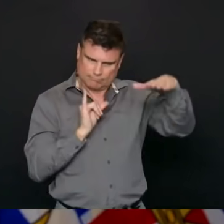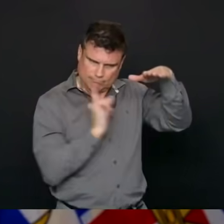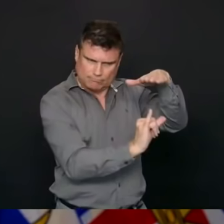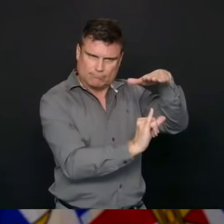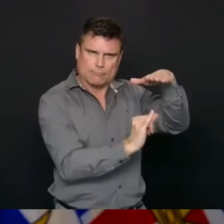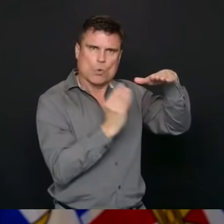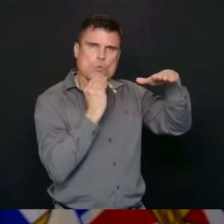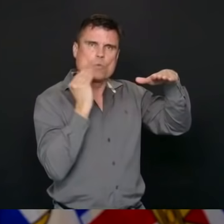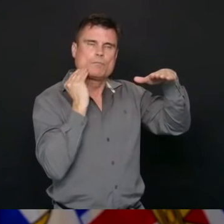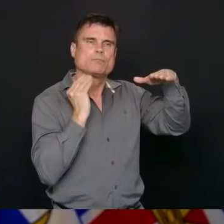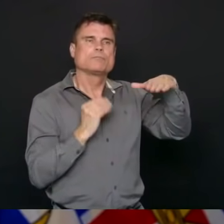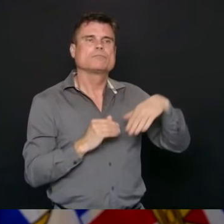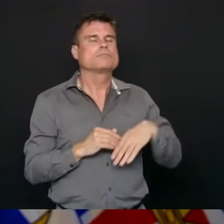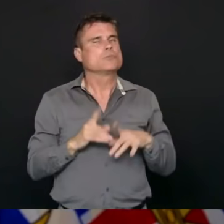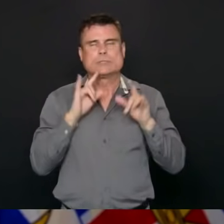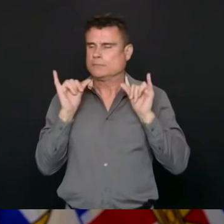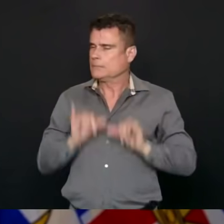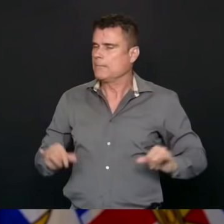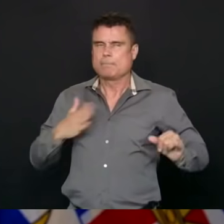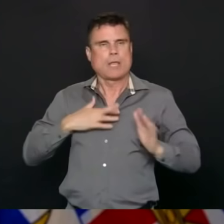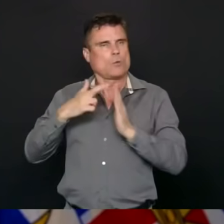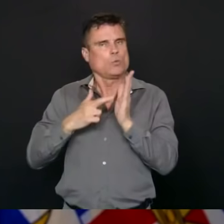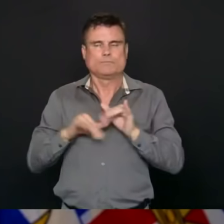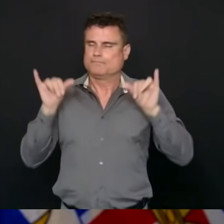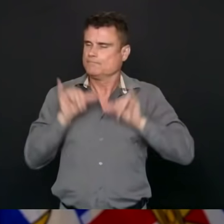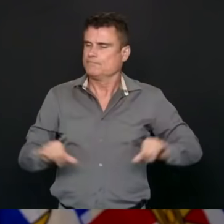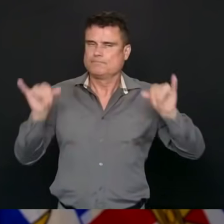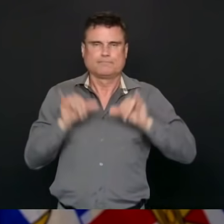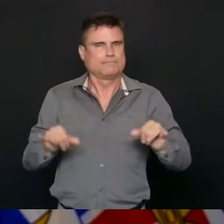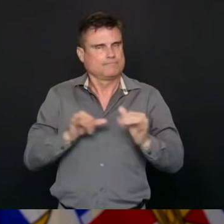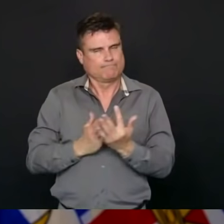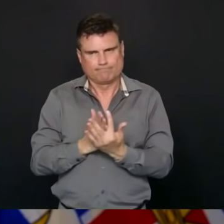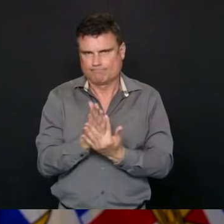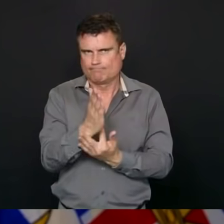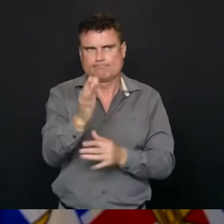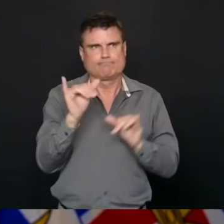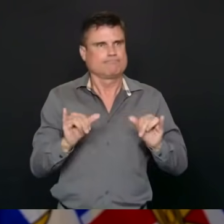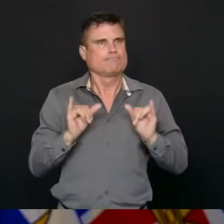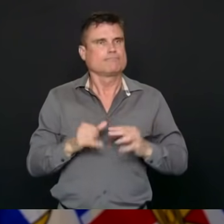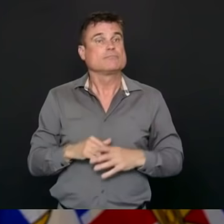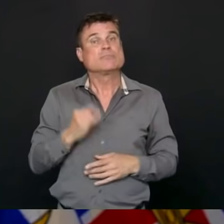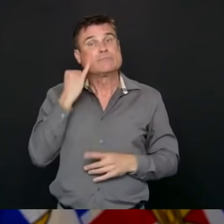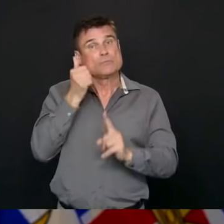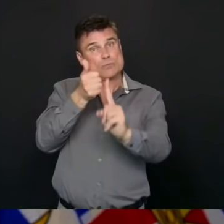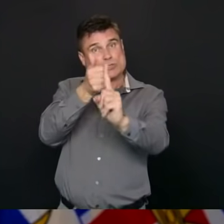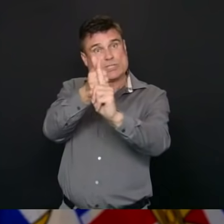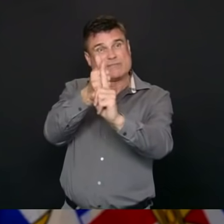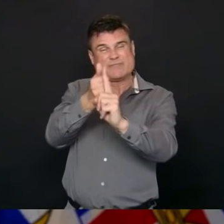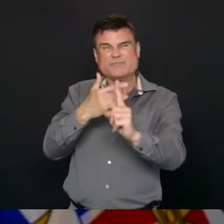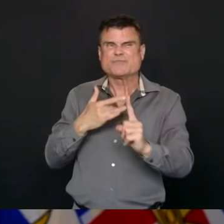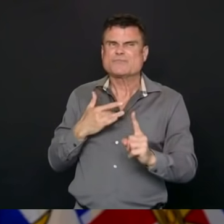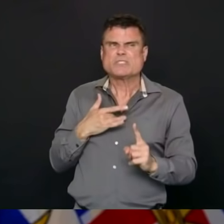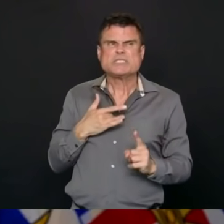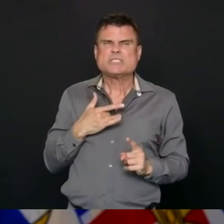That underlines everything we need to be careful about in the coming weeks and months. This needs to be a mantra, even if we are